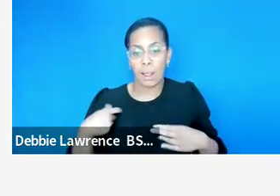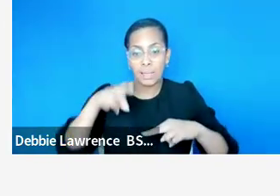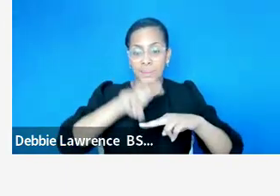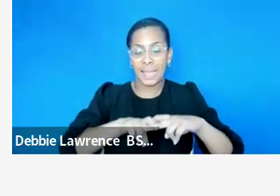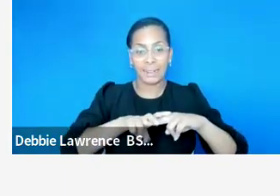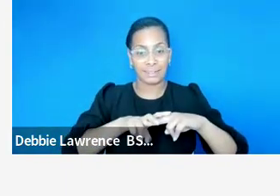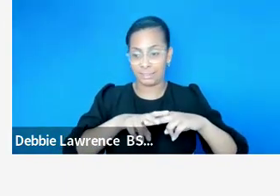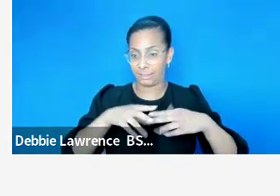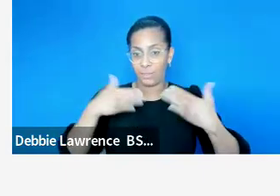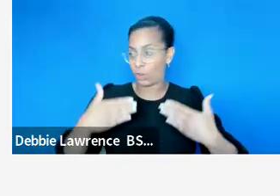my kitchen counters.